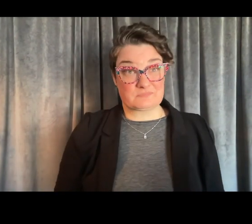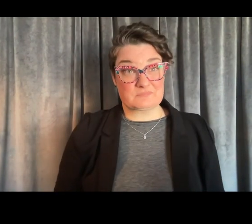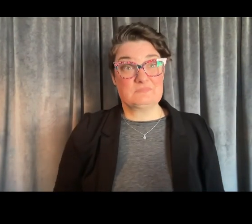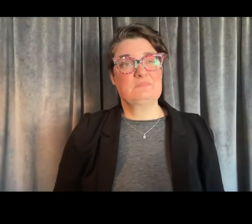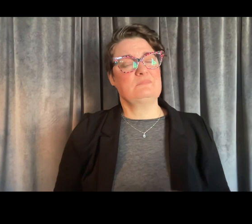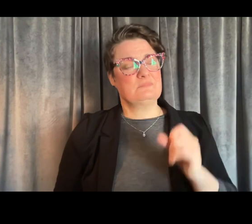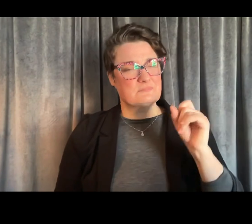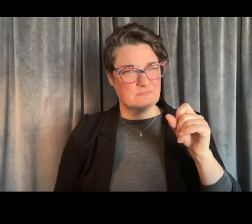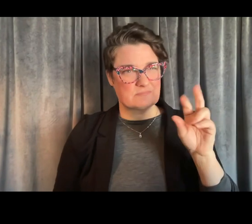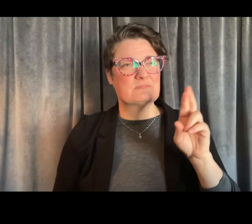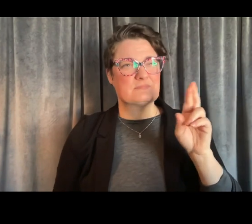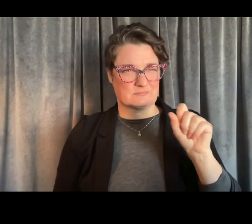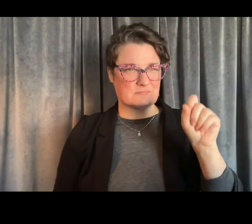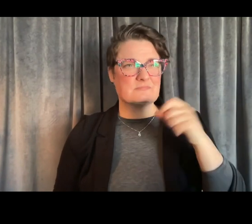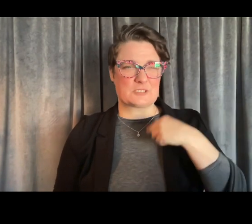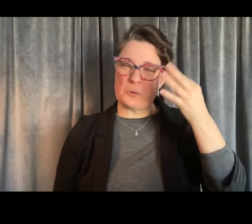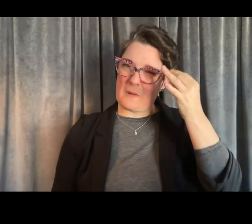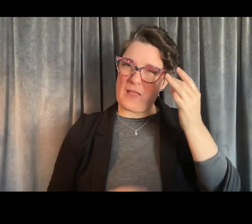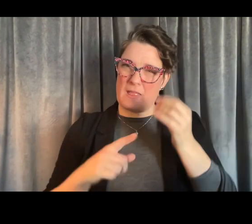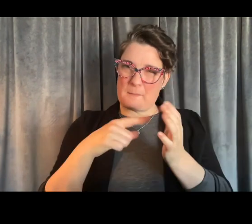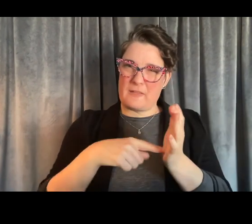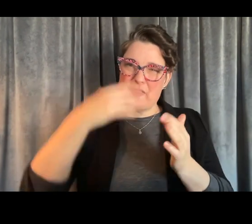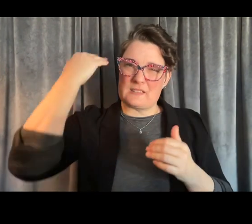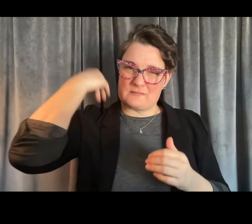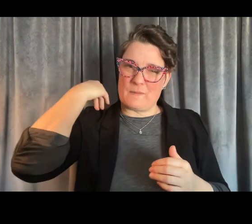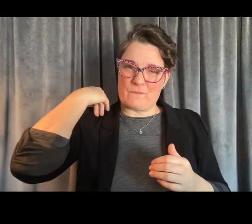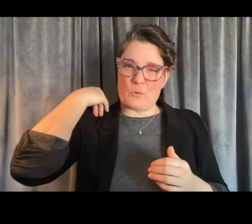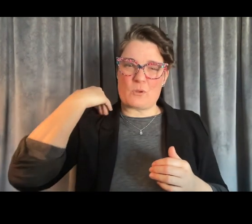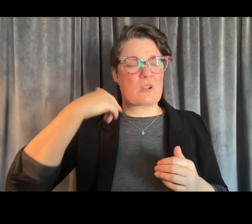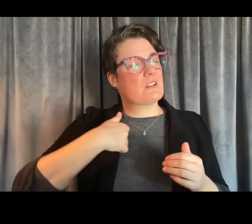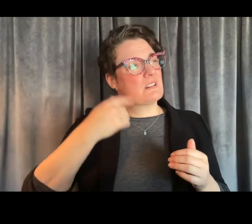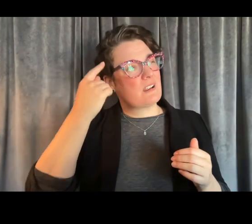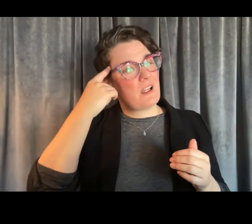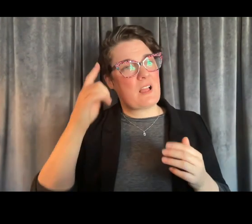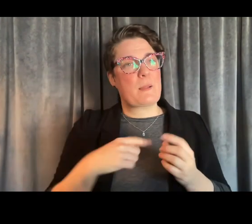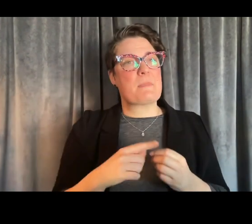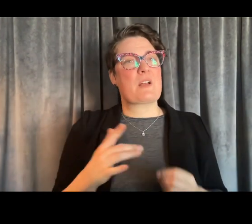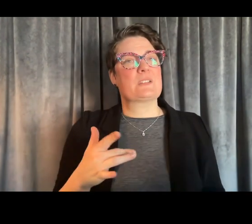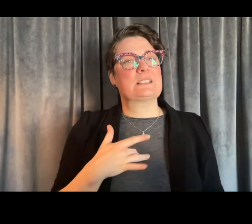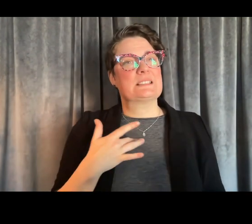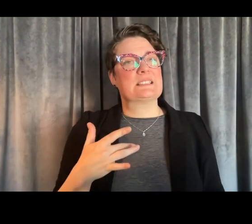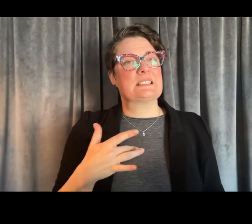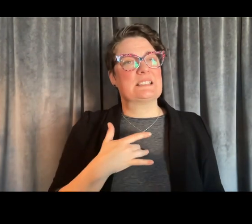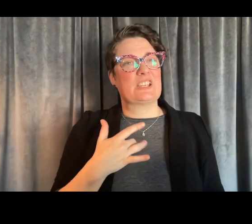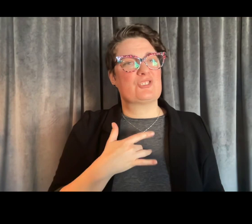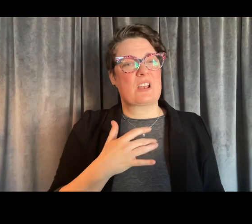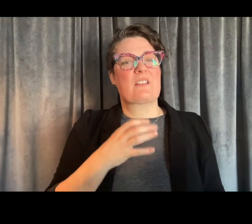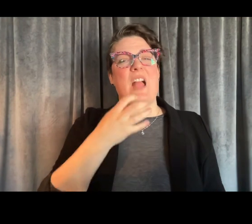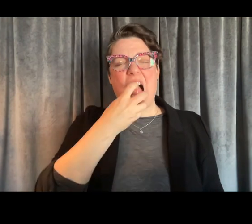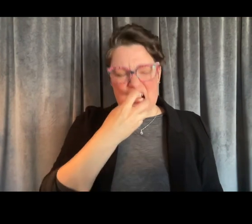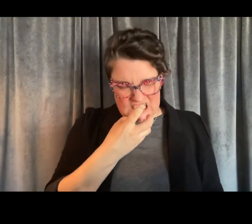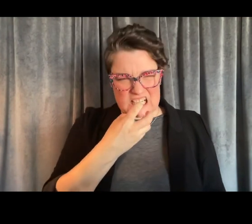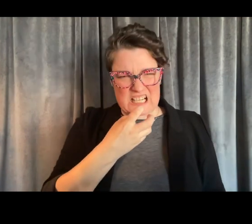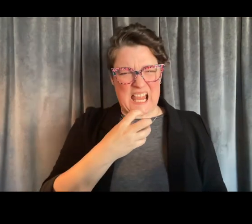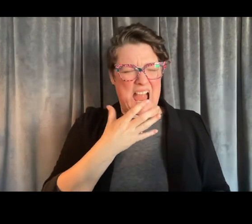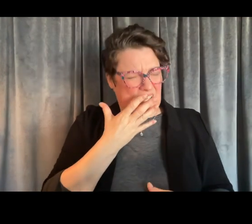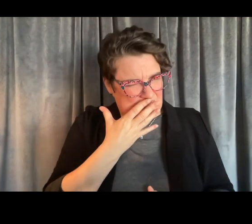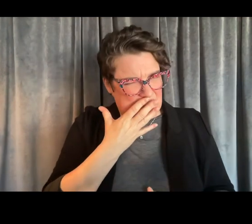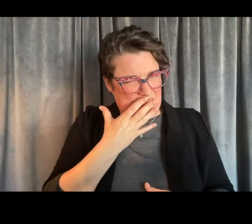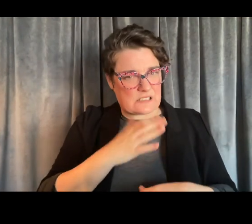when I thought about this before, I've thought about the sensation of biting down on a hard pit Nomy: mm-hmm